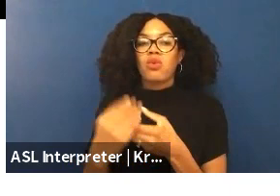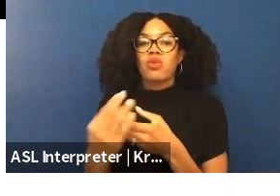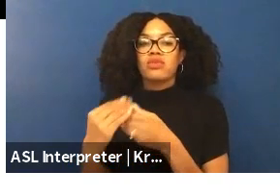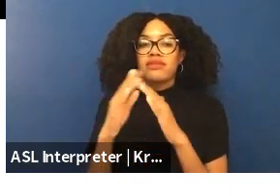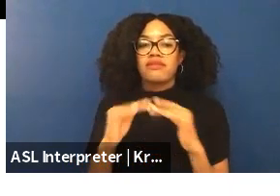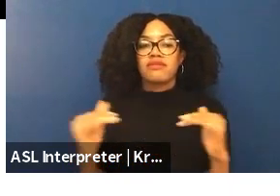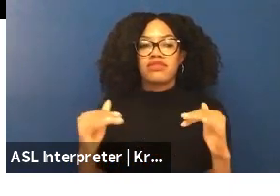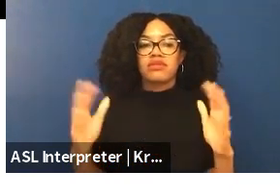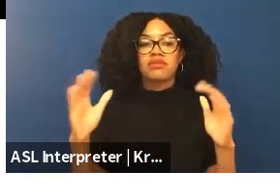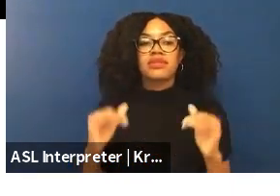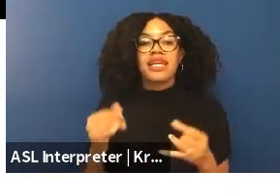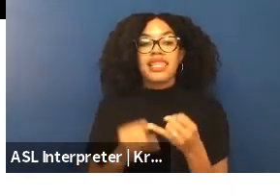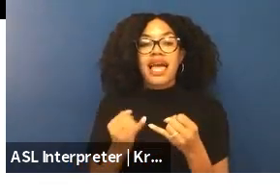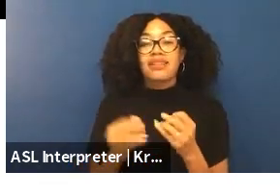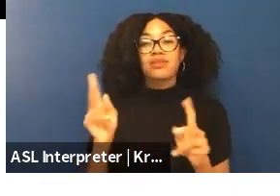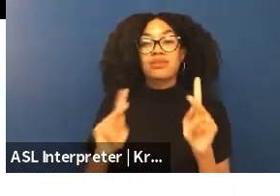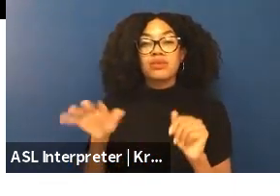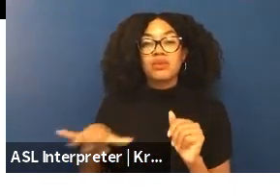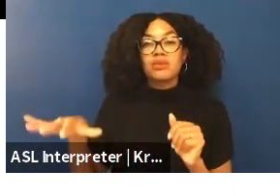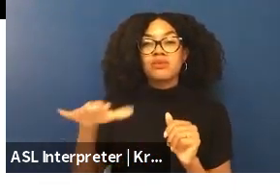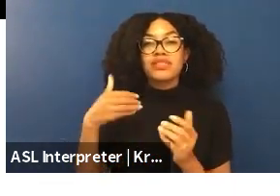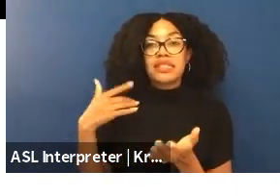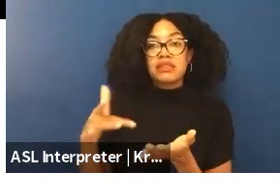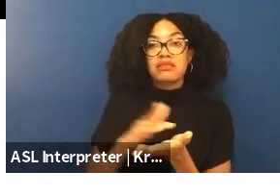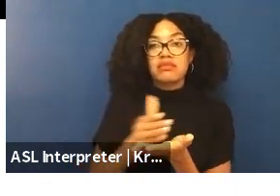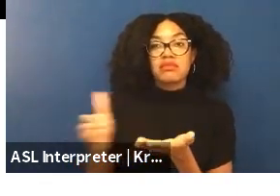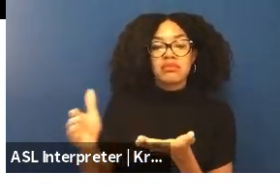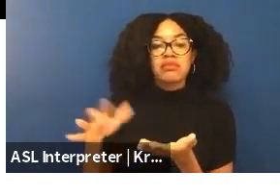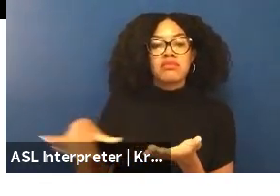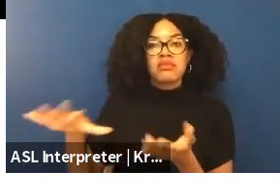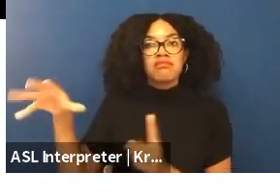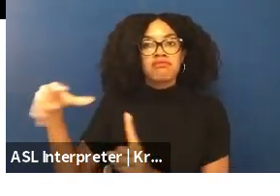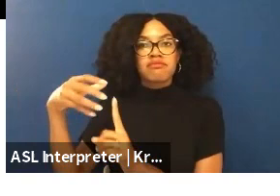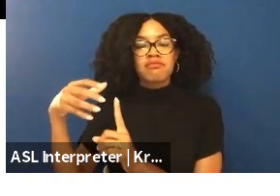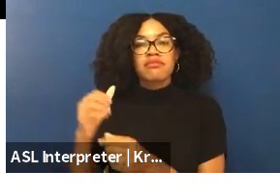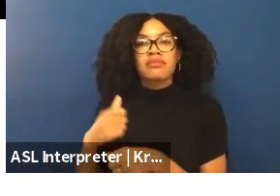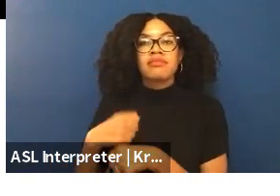open, and curious way of leading" moving their "centers" to more open and reflective spaces